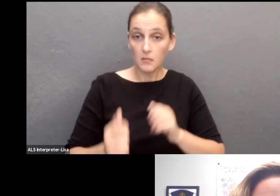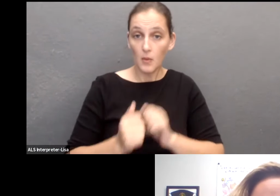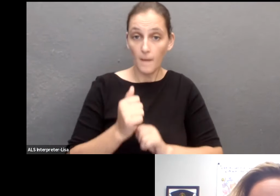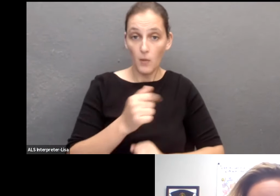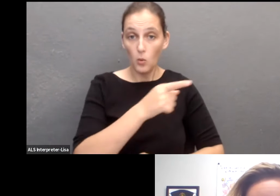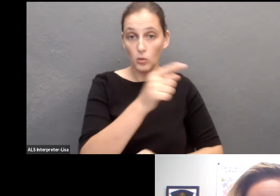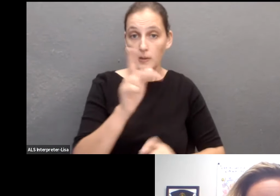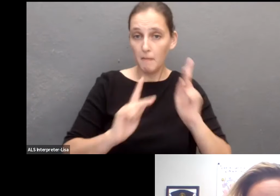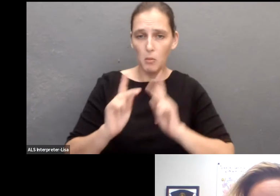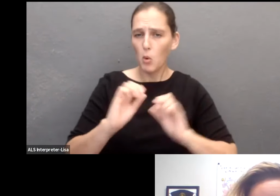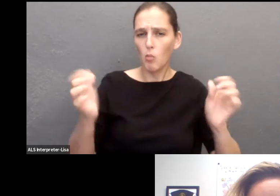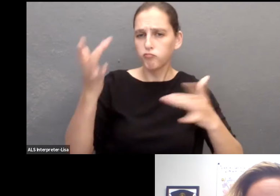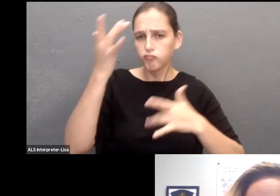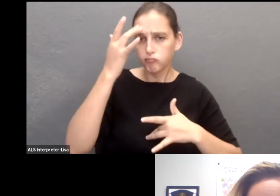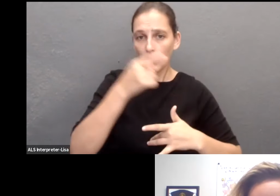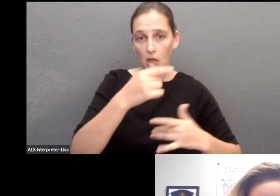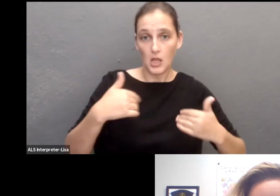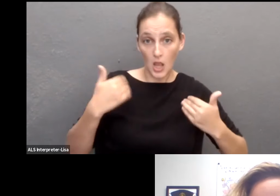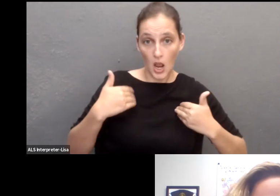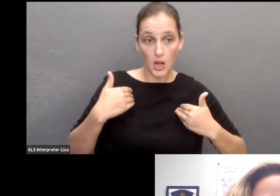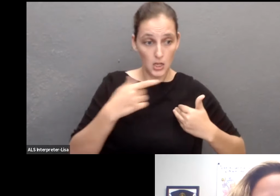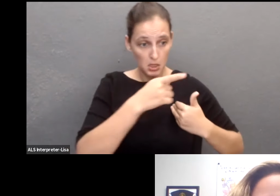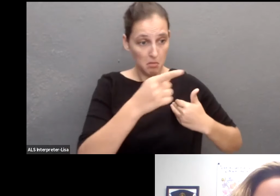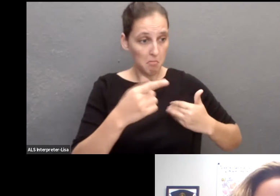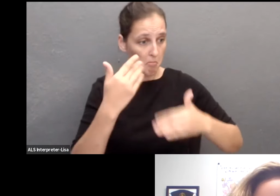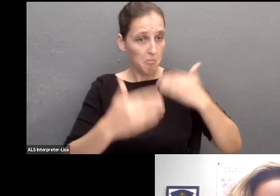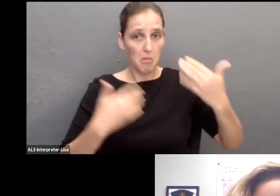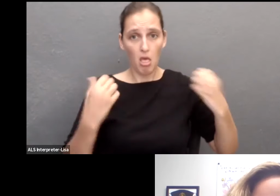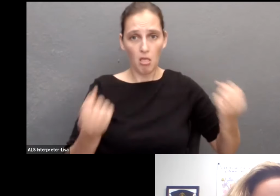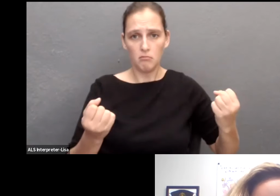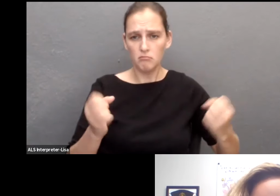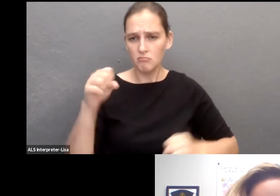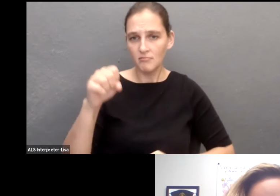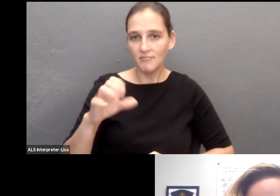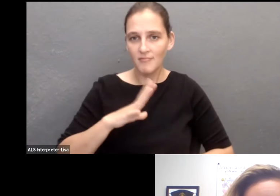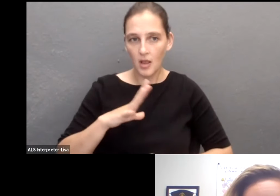conditions and who are young do well sure, but how do you know you're not that percent,